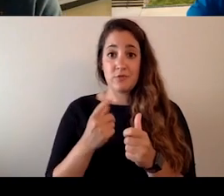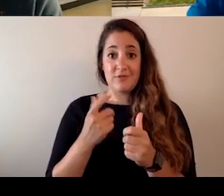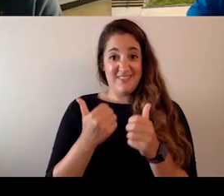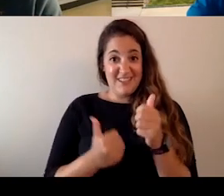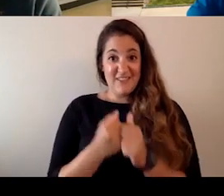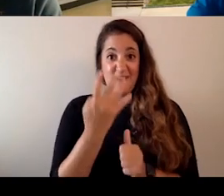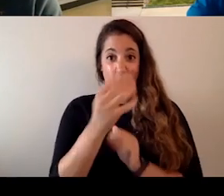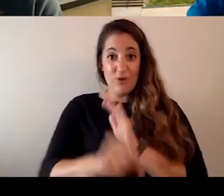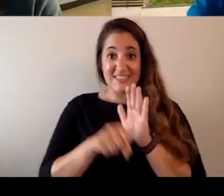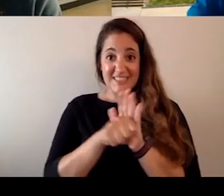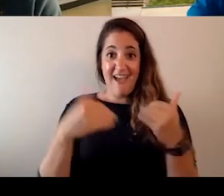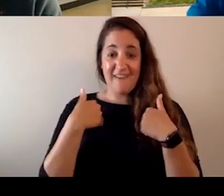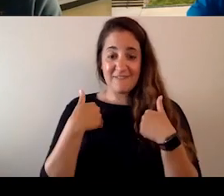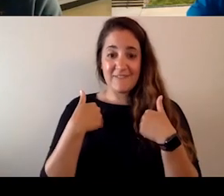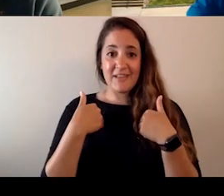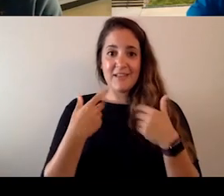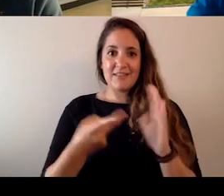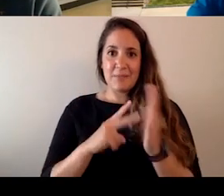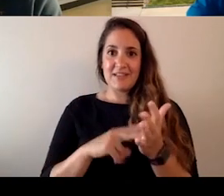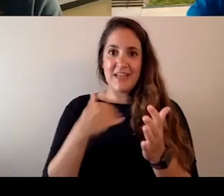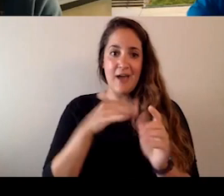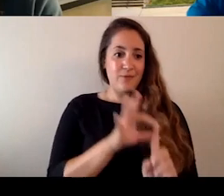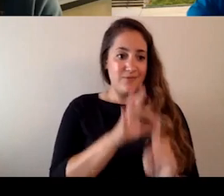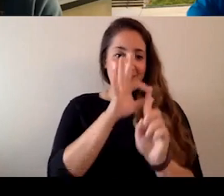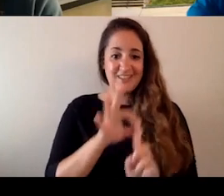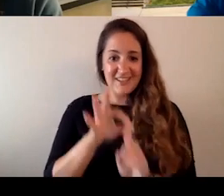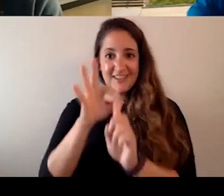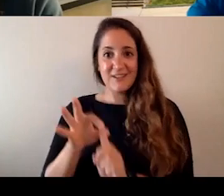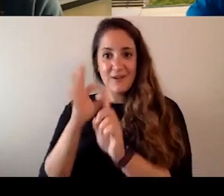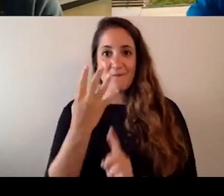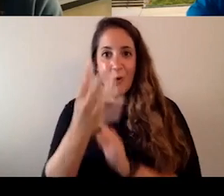It's very seasonal so you could get like the distinct four seasons here in the, in the area.